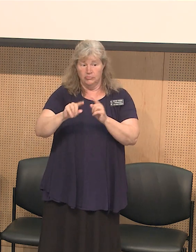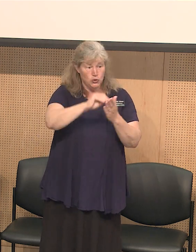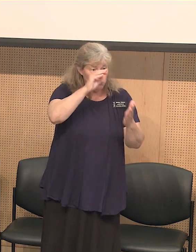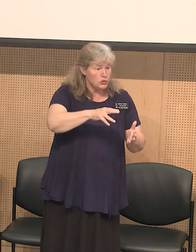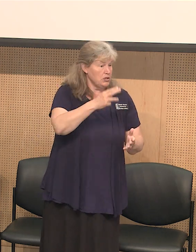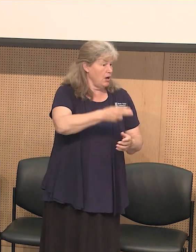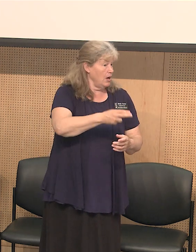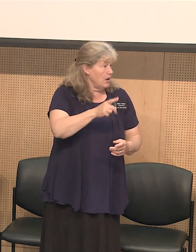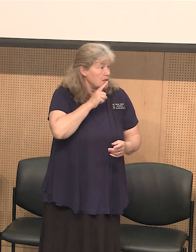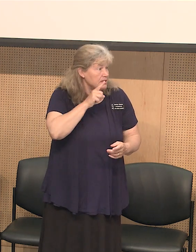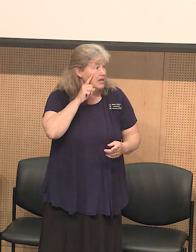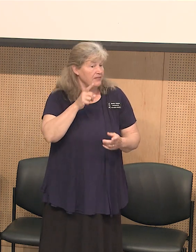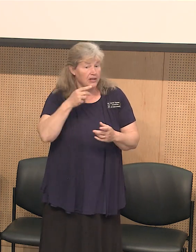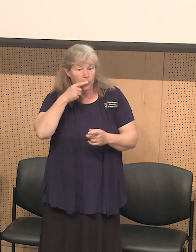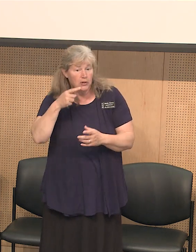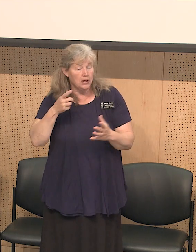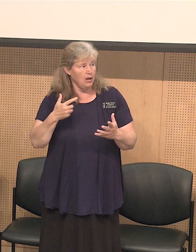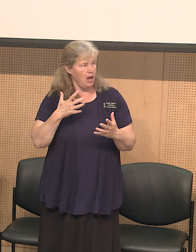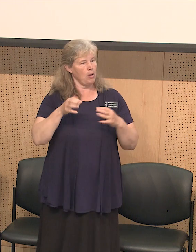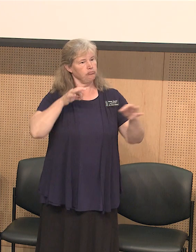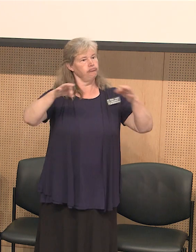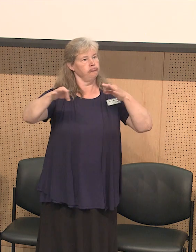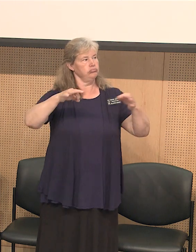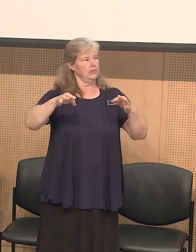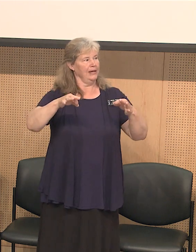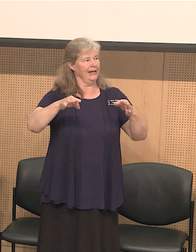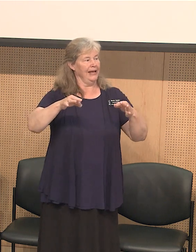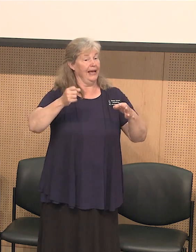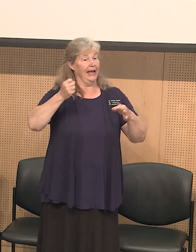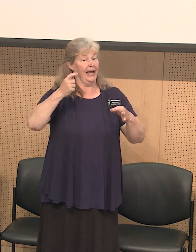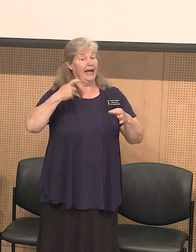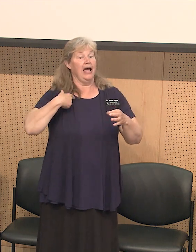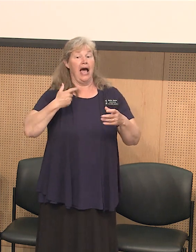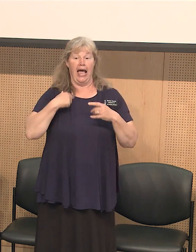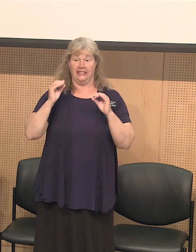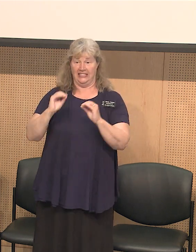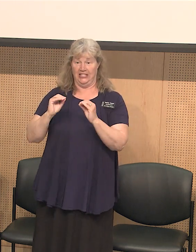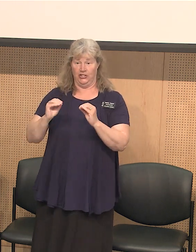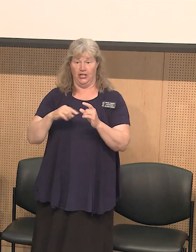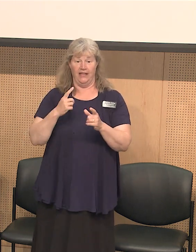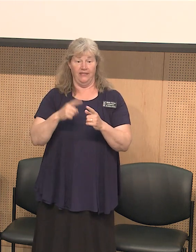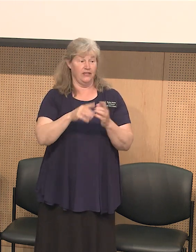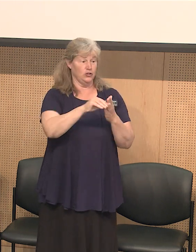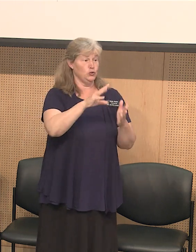and moreover, the students are going into other laboratories, and most of those mentors